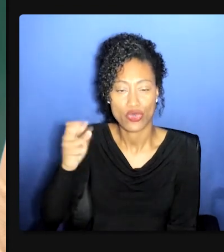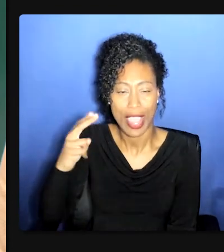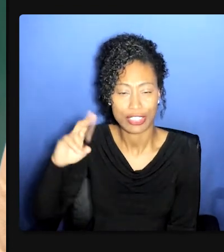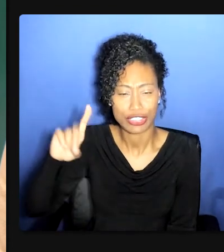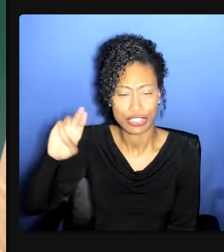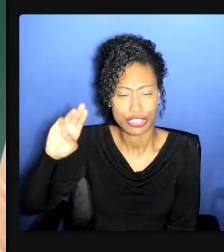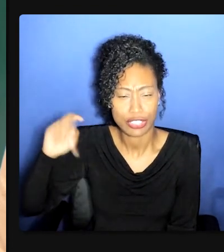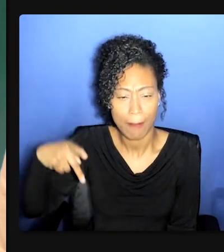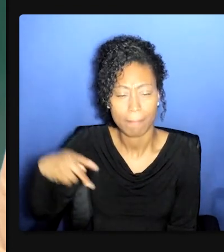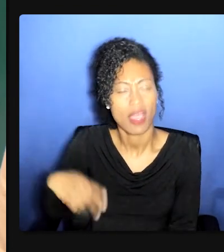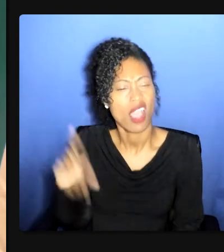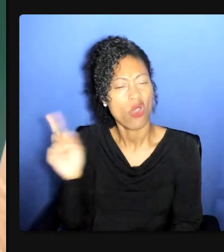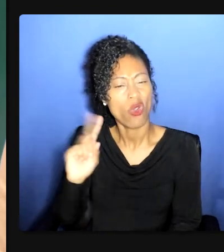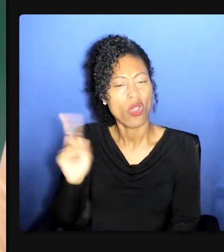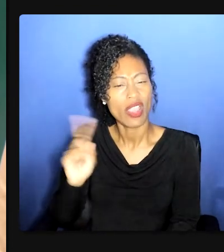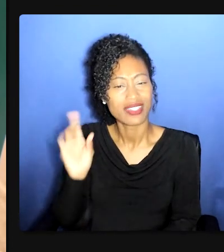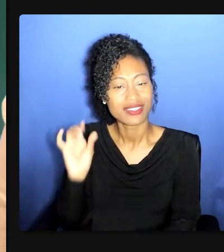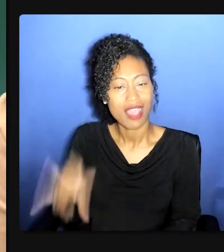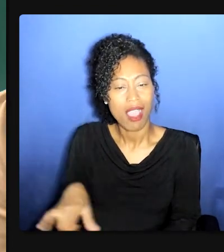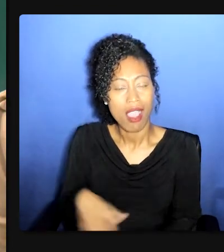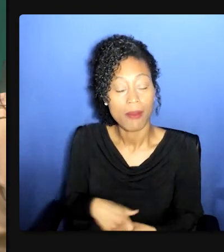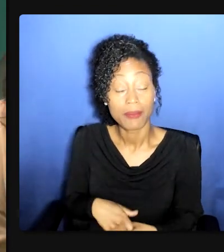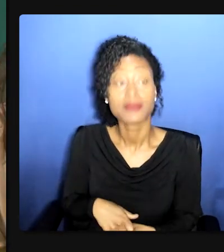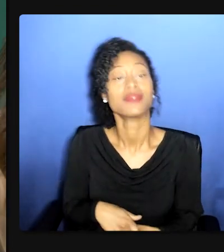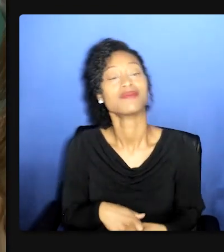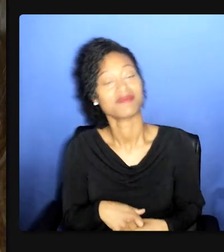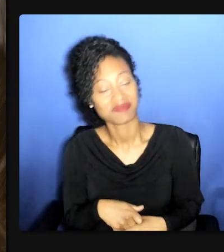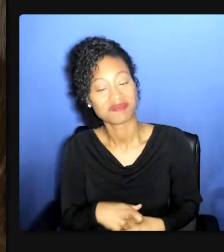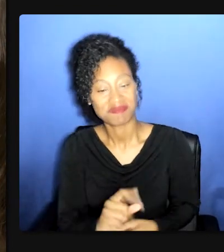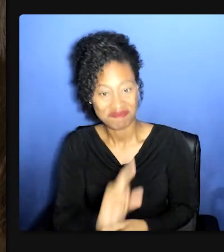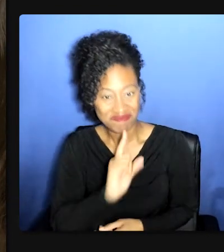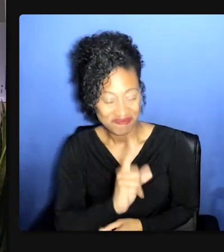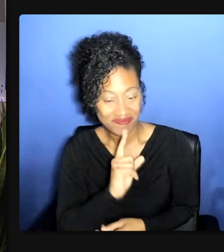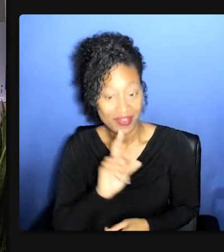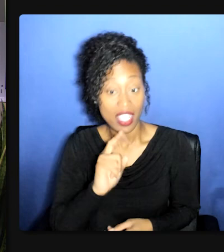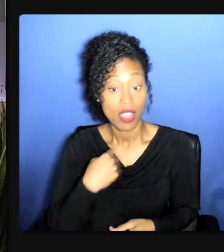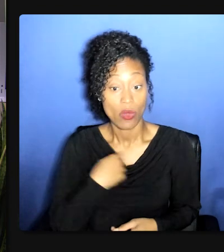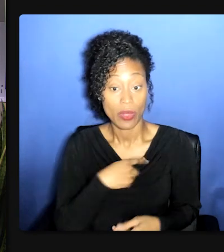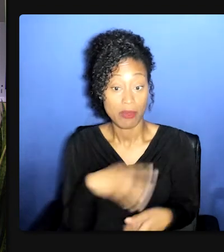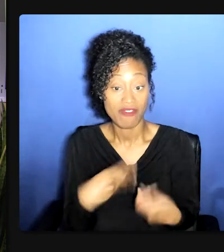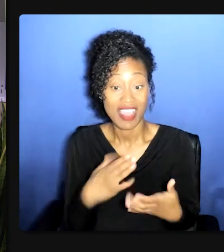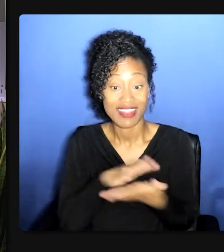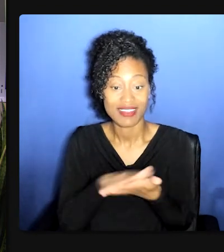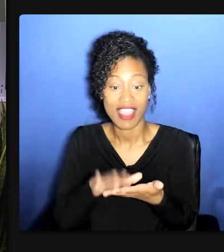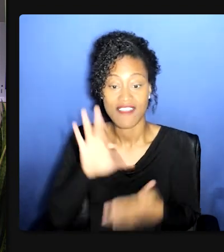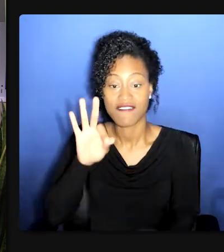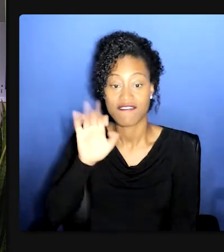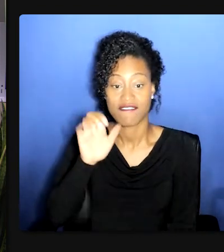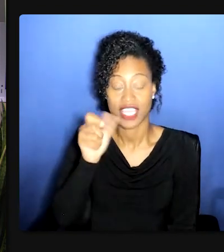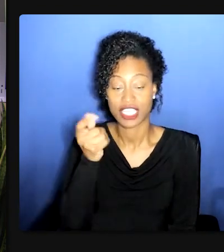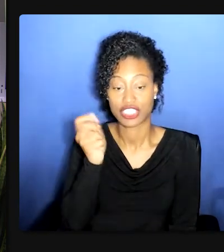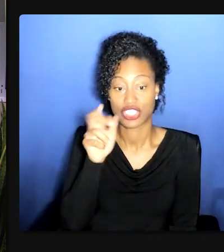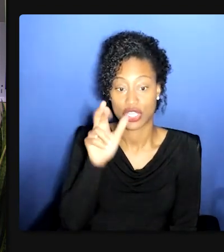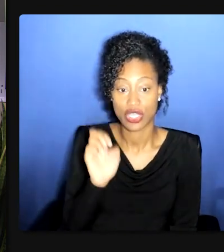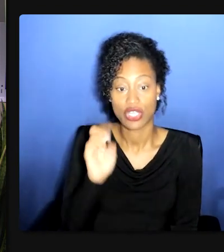Where can we go to find that kind of information? We provide a really good feature